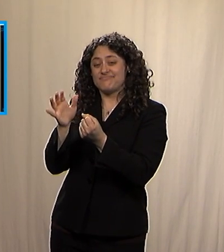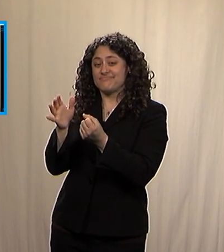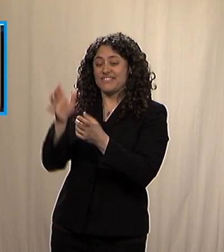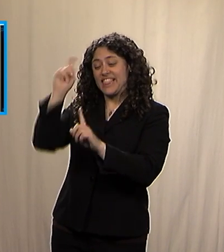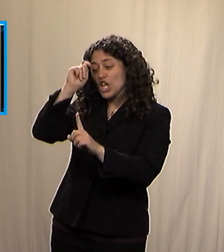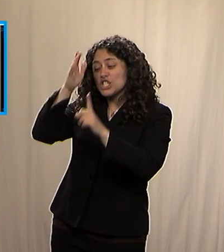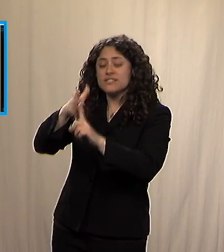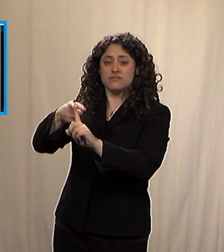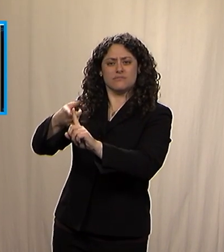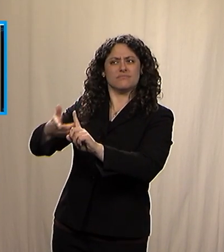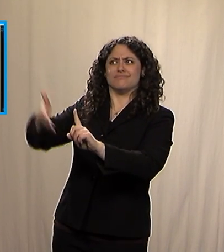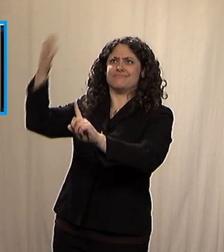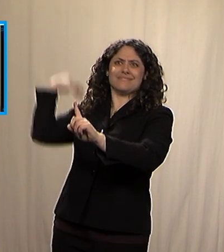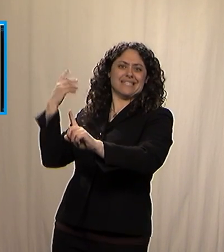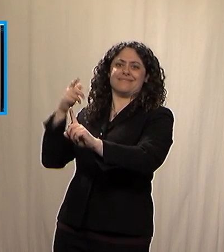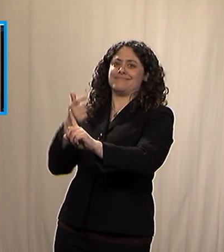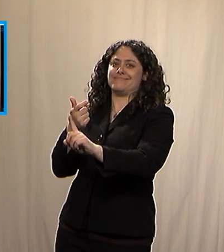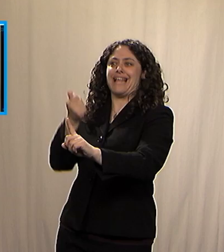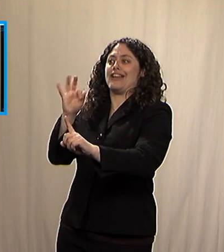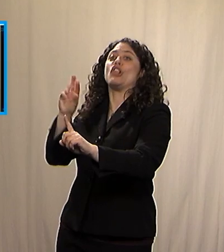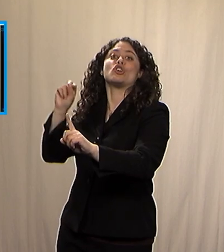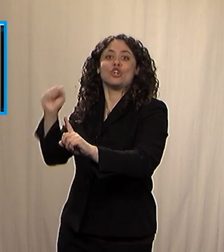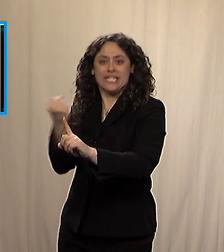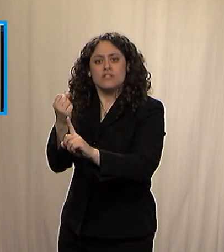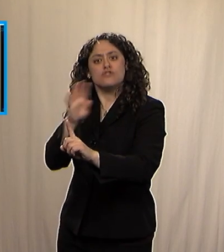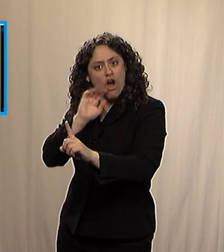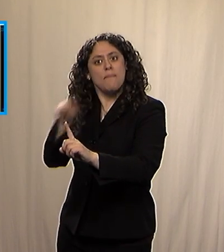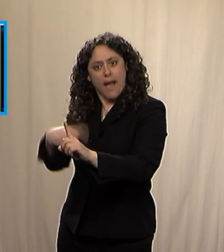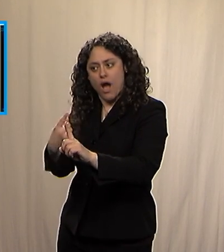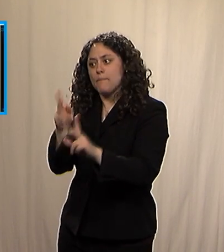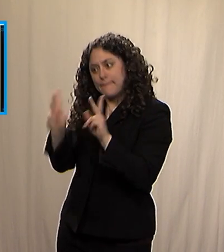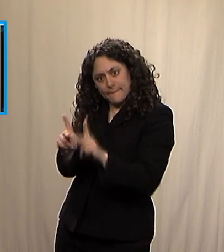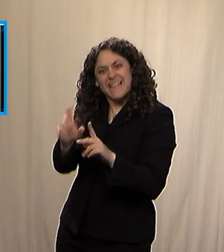Both linguistic behaviors and physical behaviors.